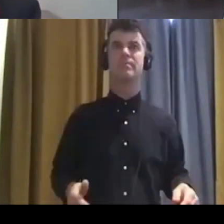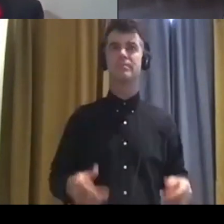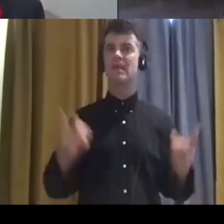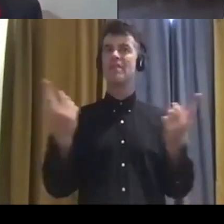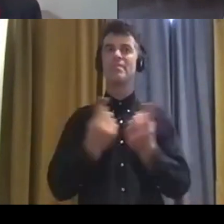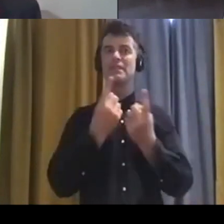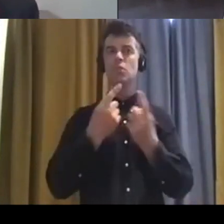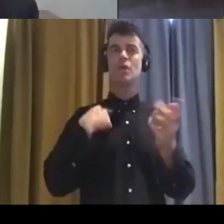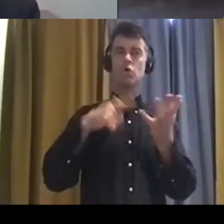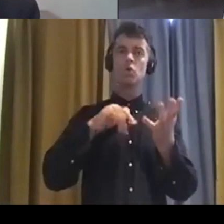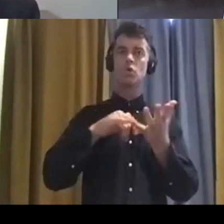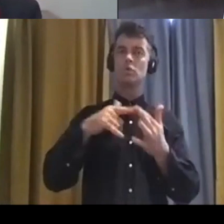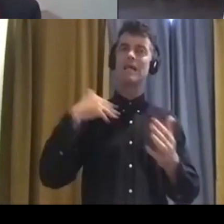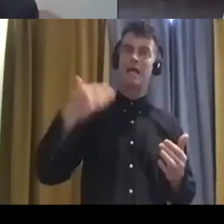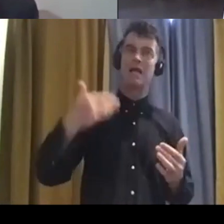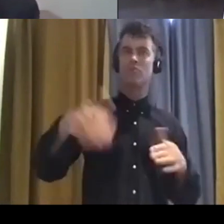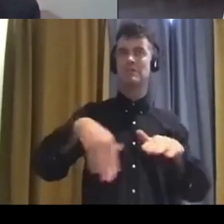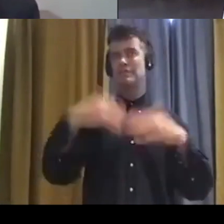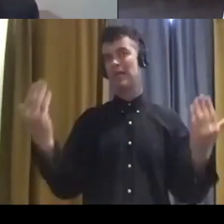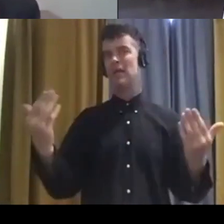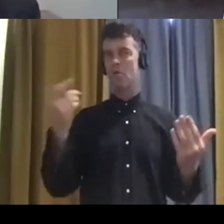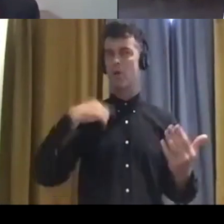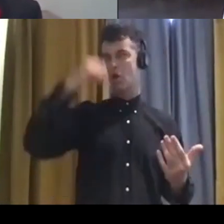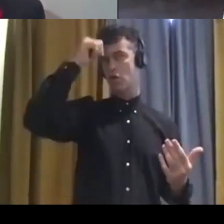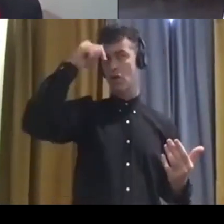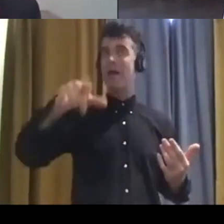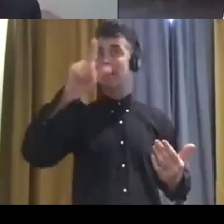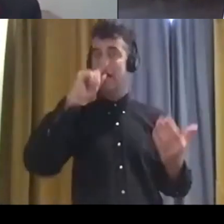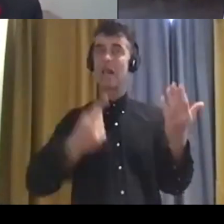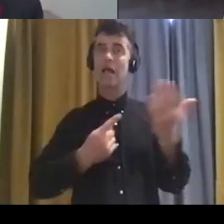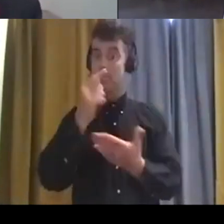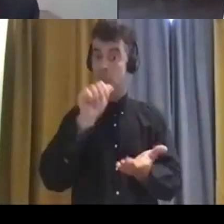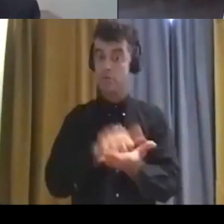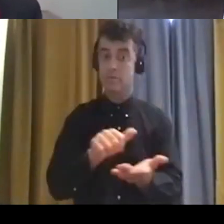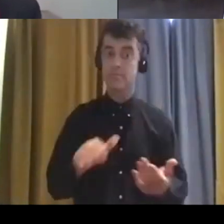we are using every single day and so we know that it's possible right. We think of you